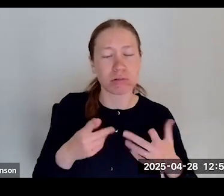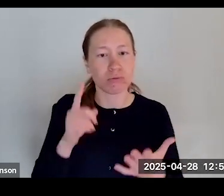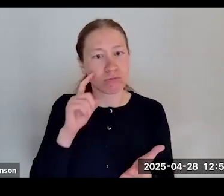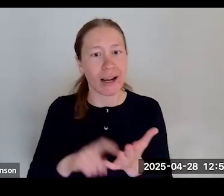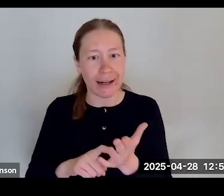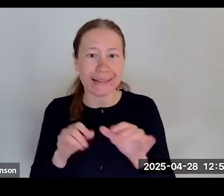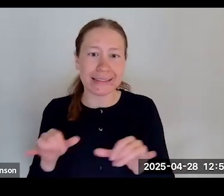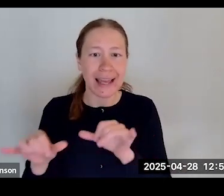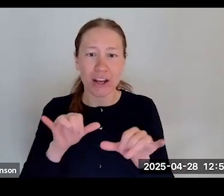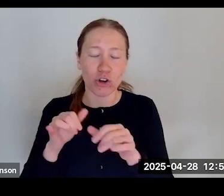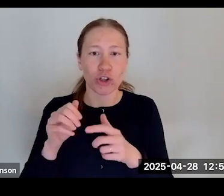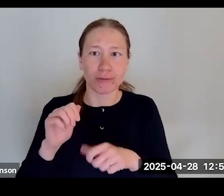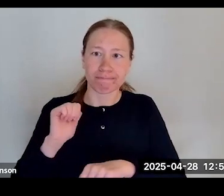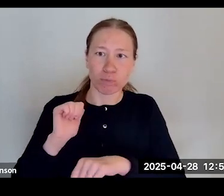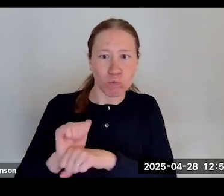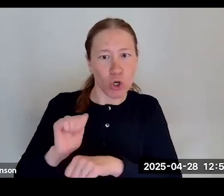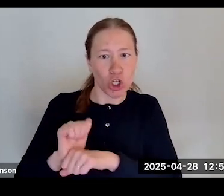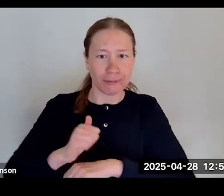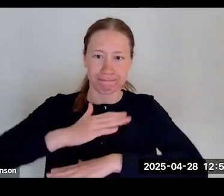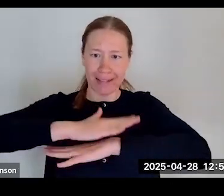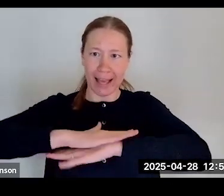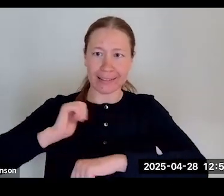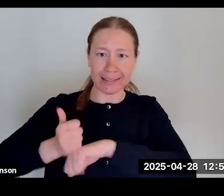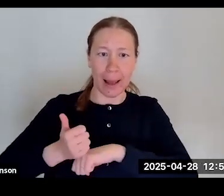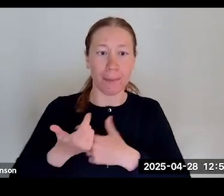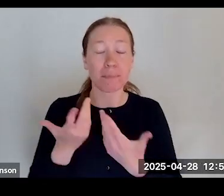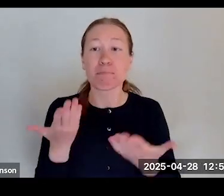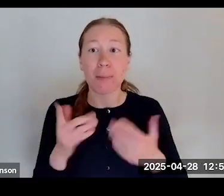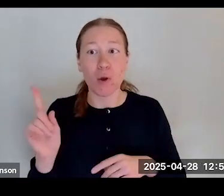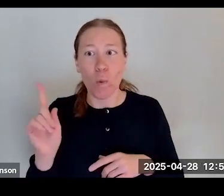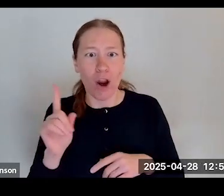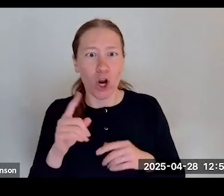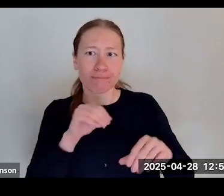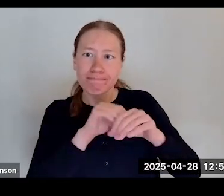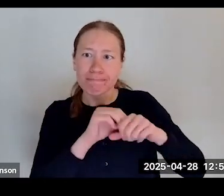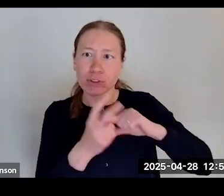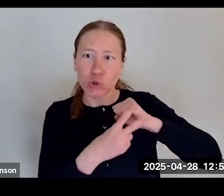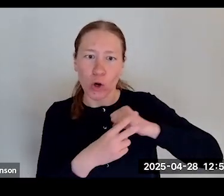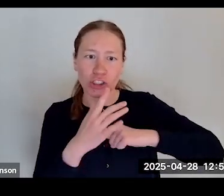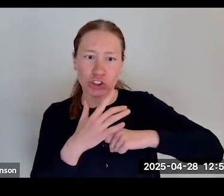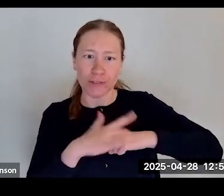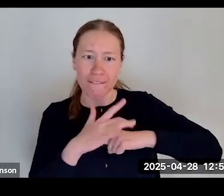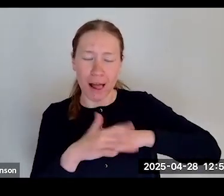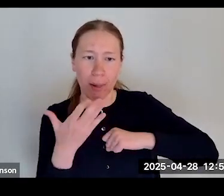the storage location of the office supplies that they have to access during the day, repetitive movements necessary